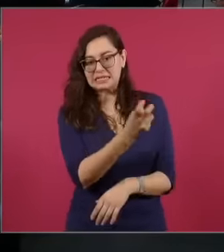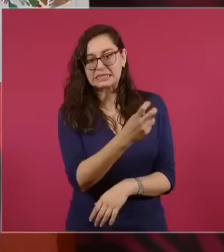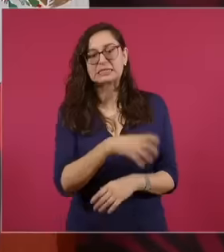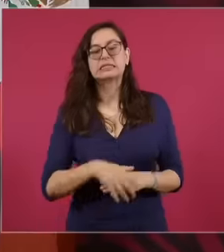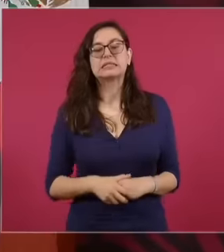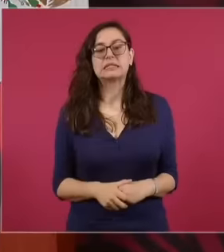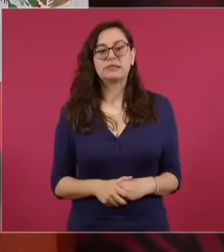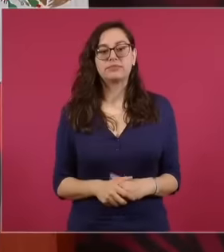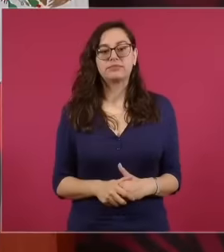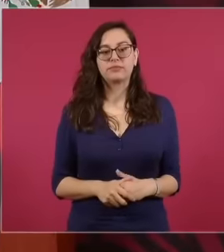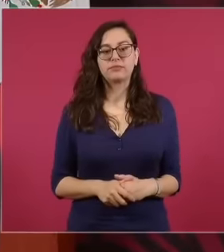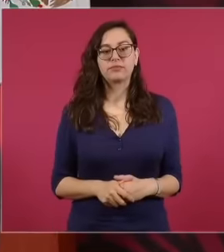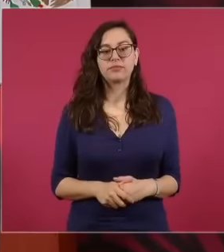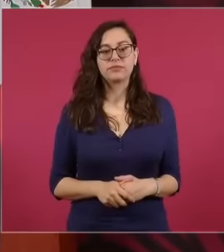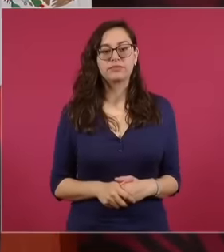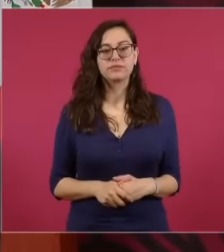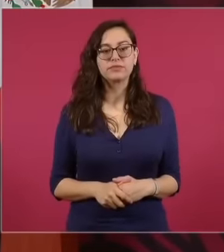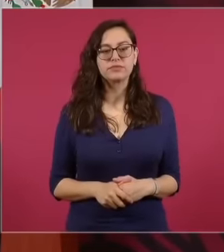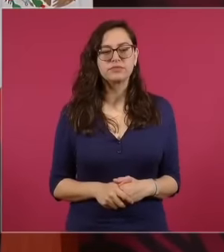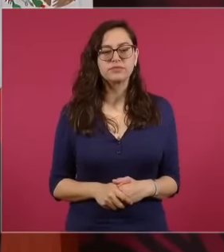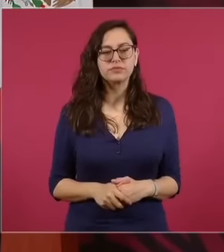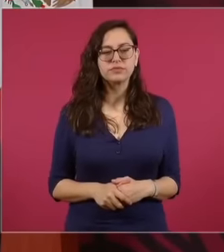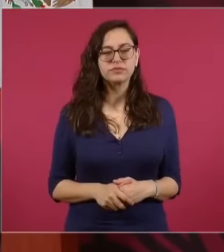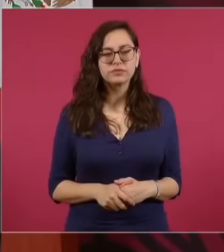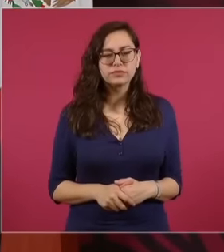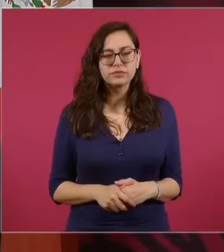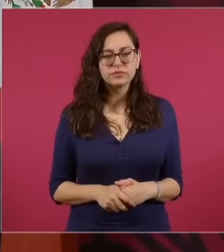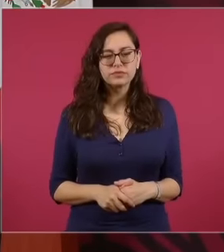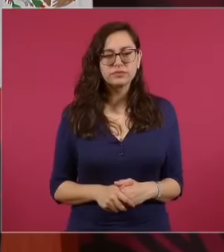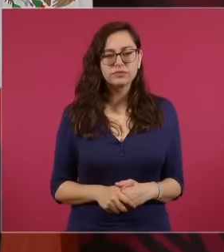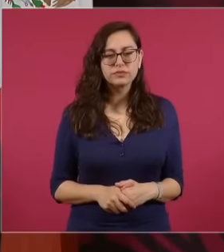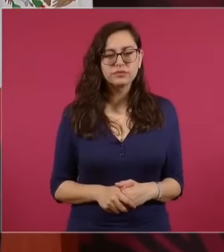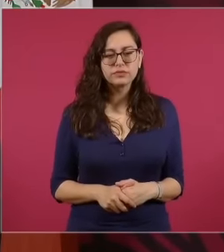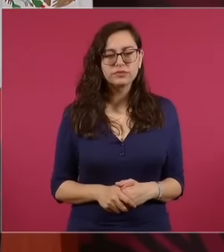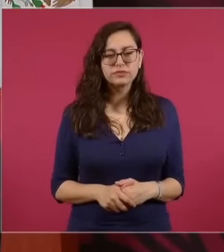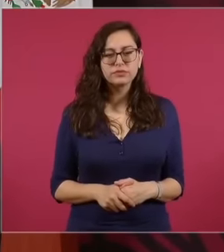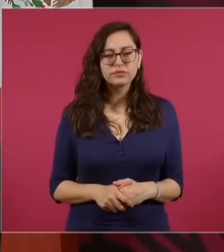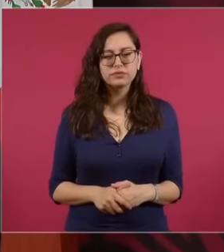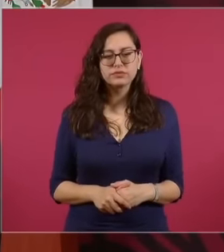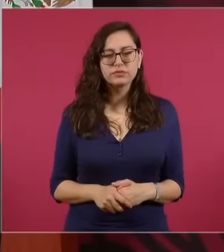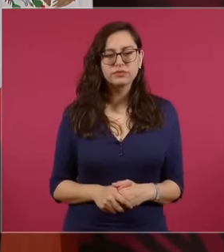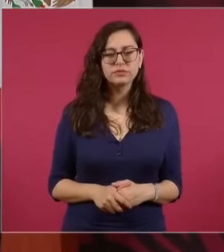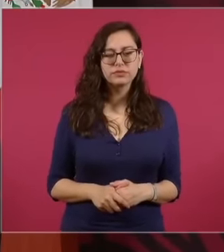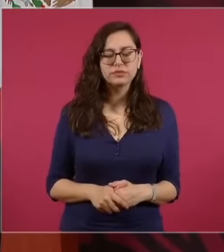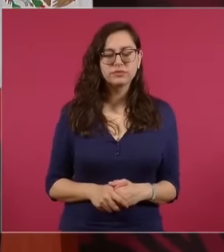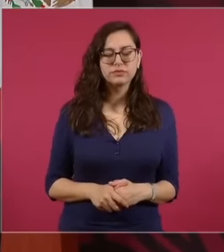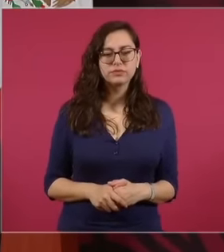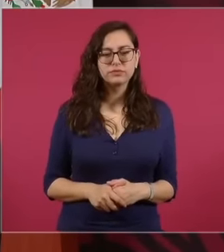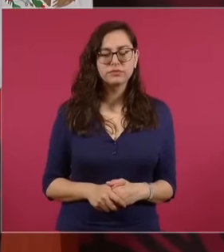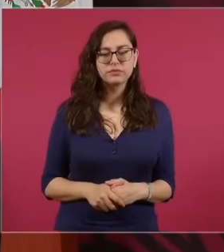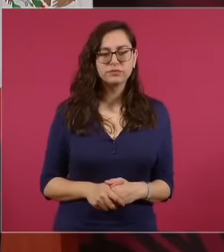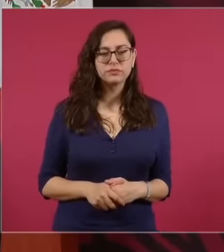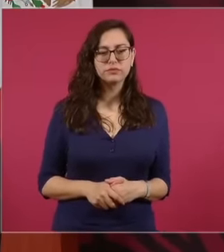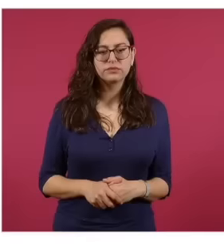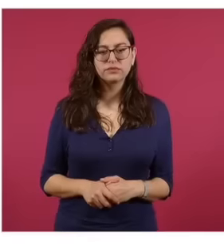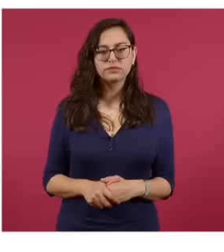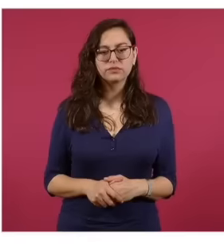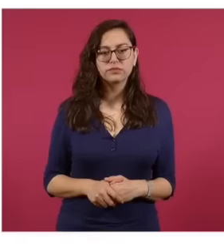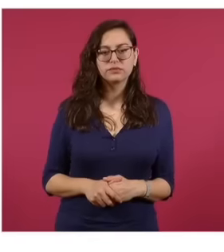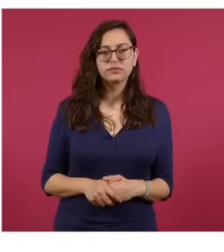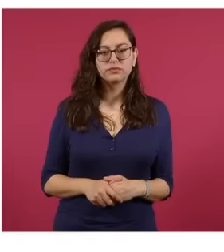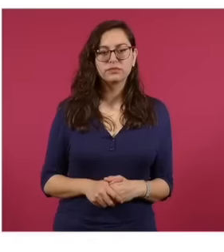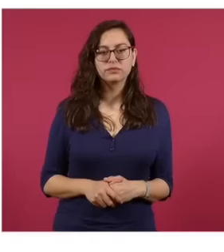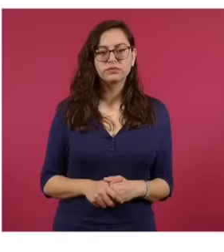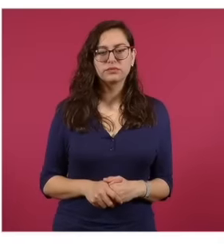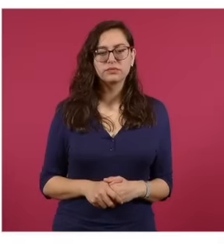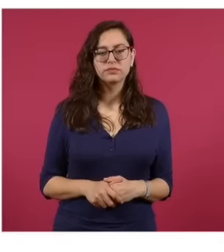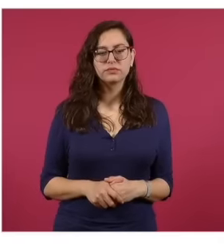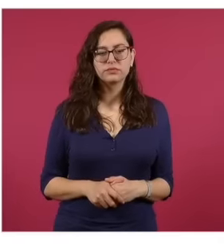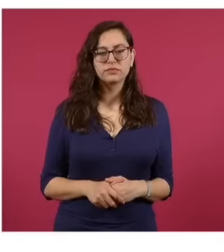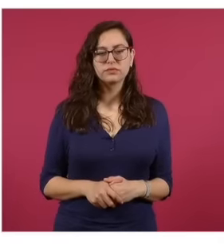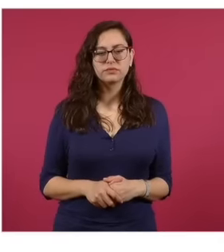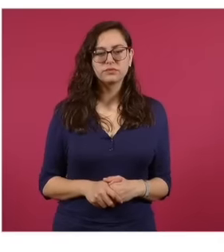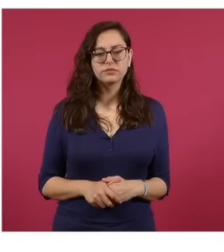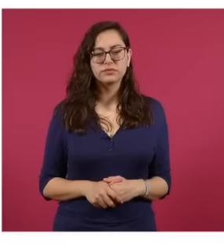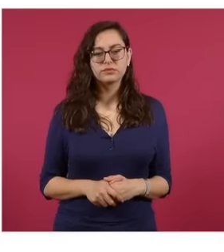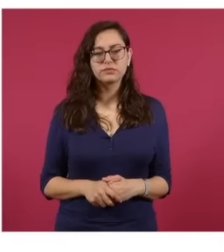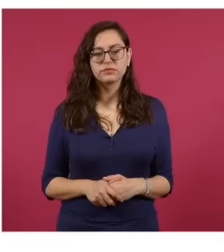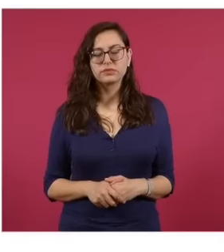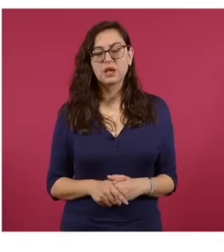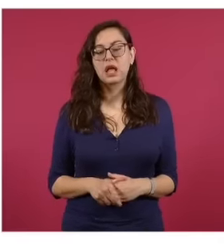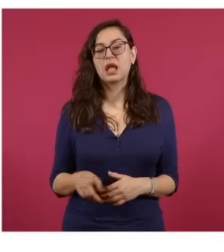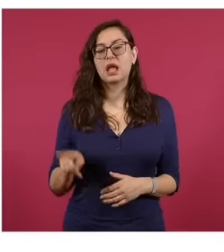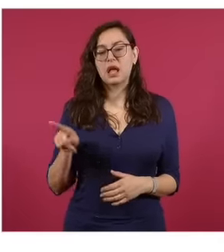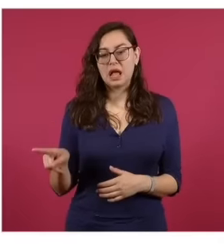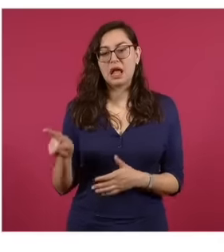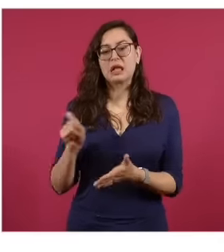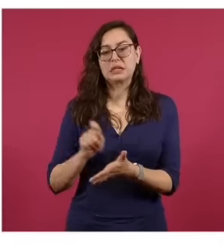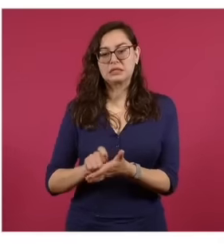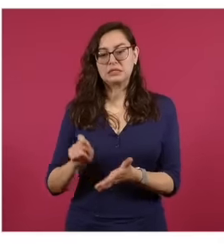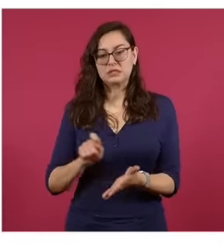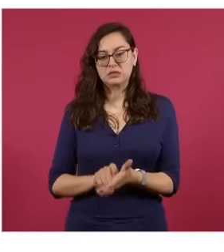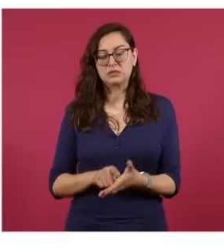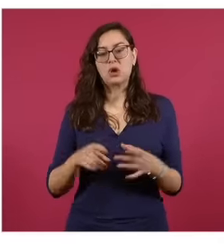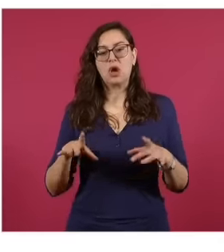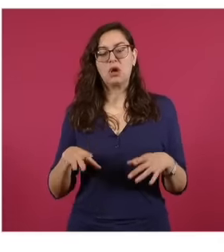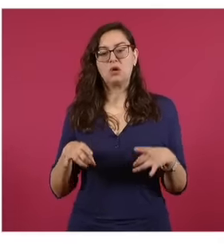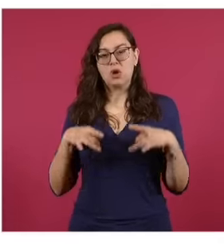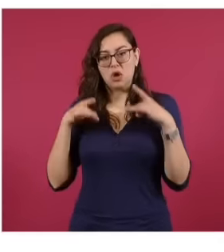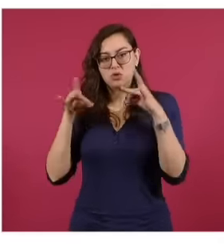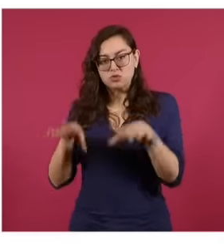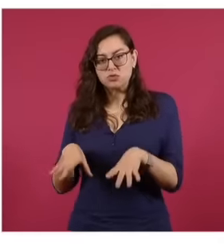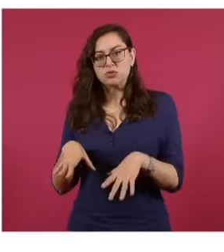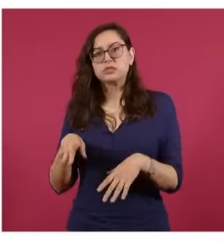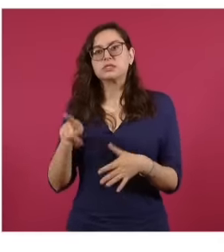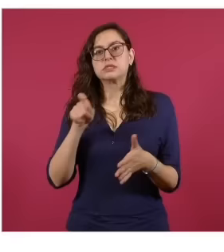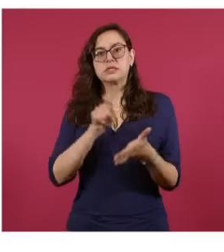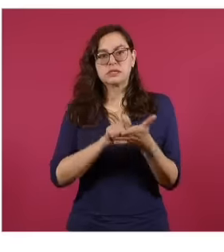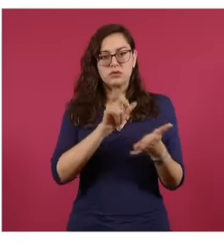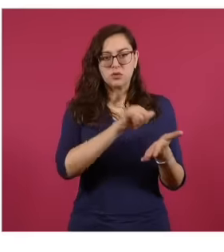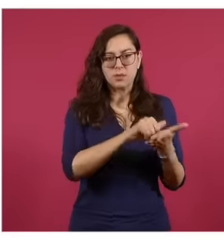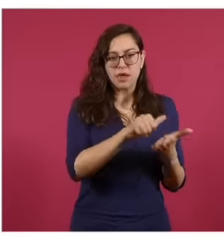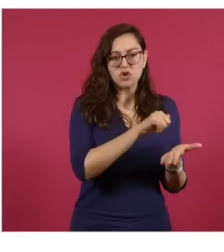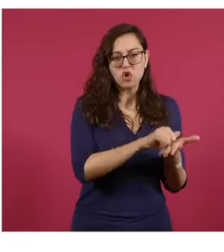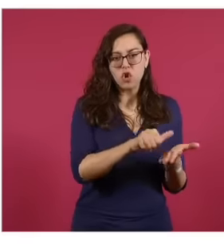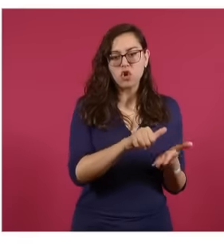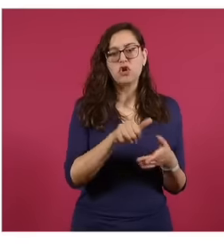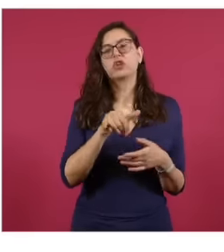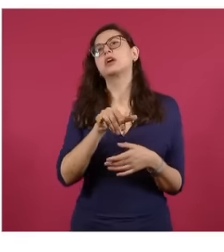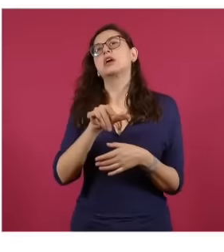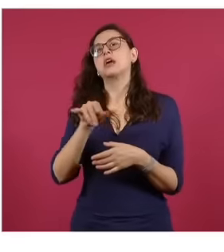humanity he was, I think, in Austria and then in New York and then in Brazil and